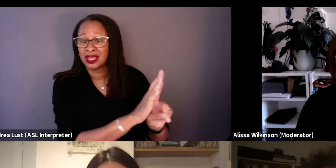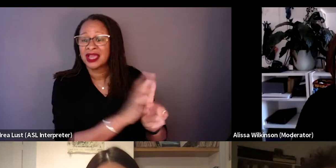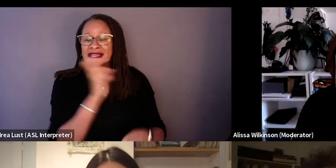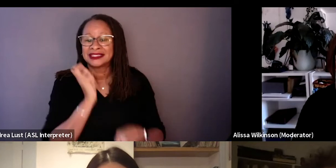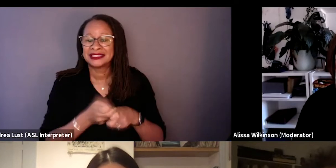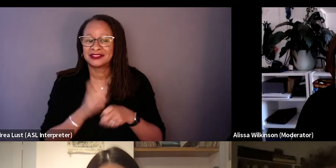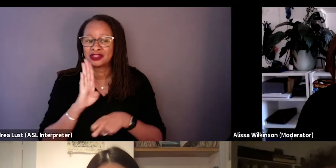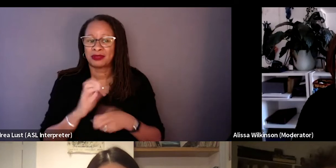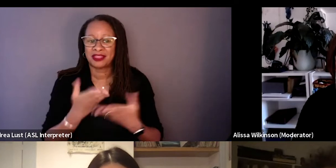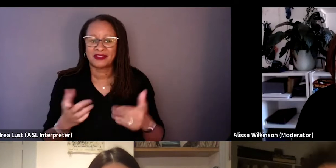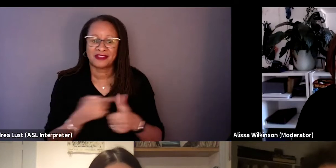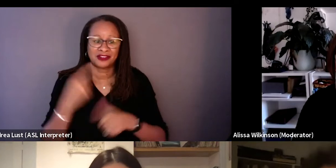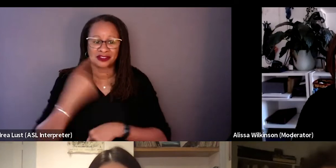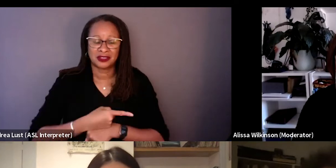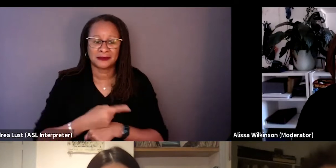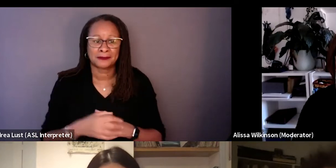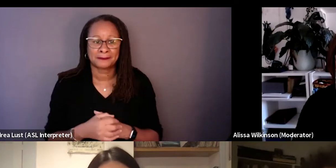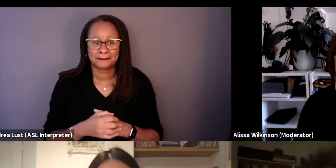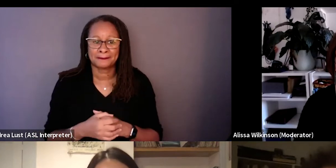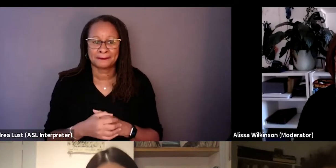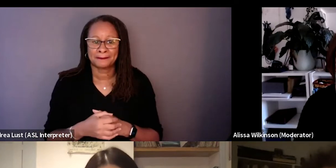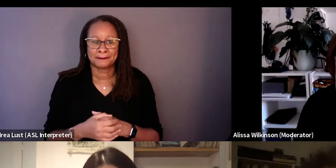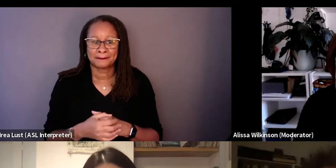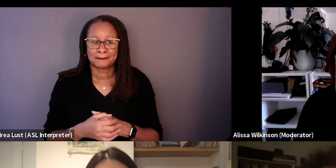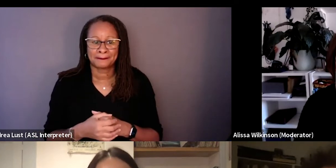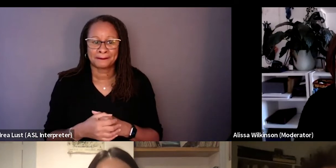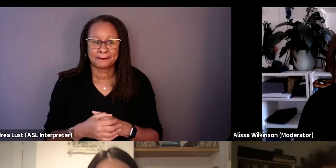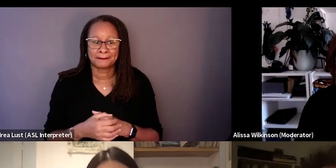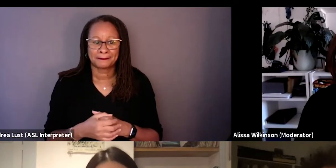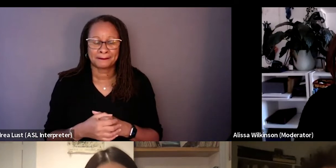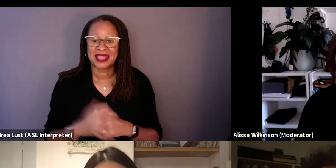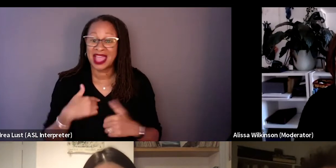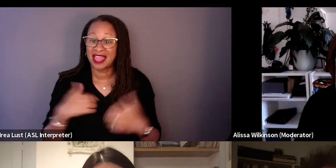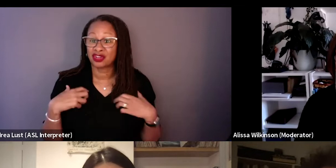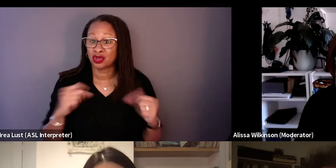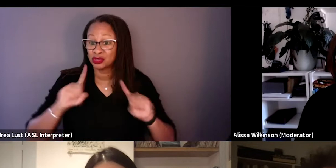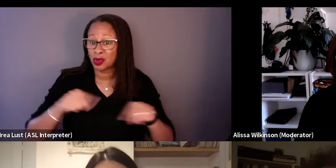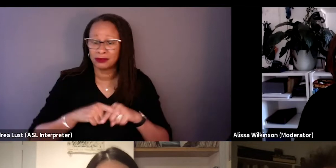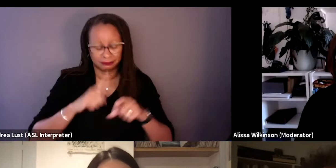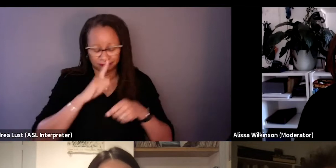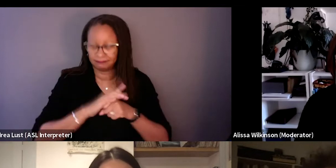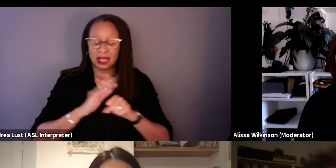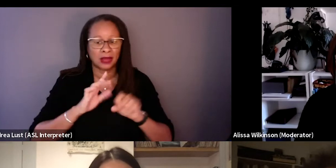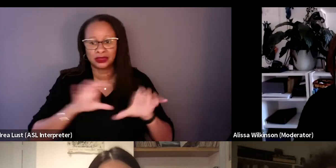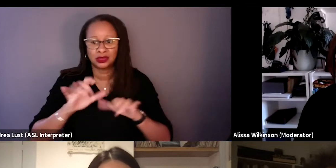The first day, I, I had the courage to go I, I was committed to do this, but also emotionally